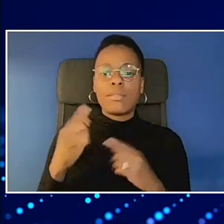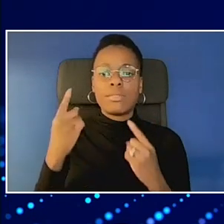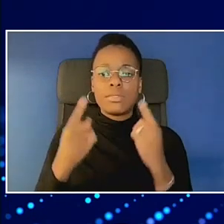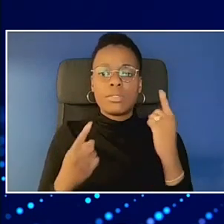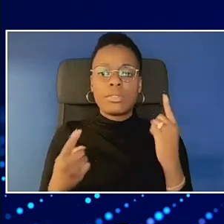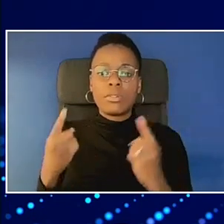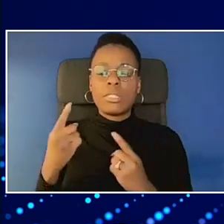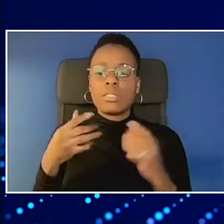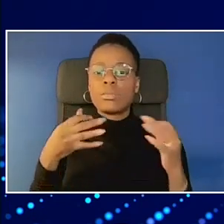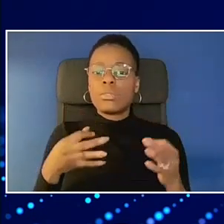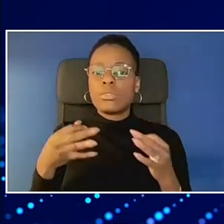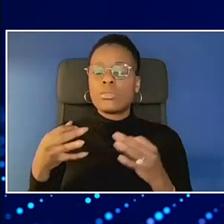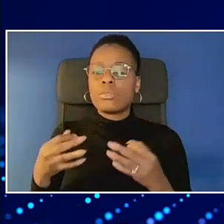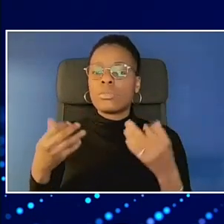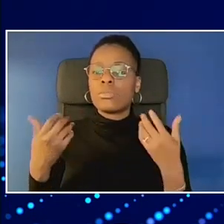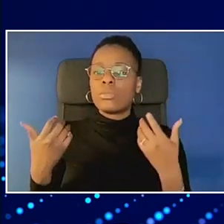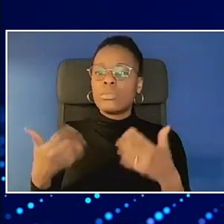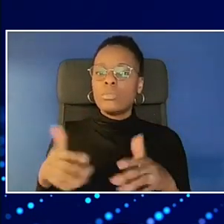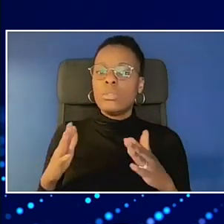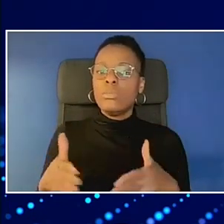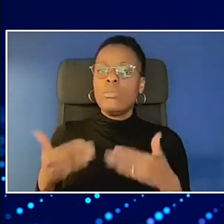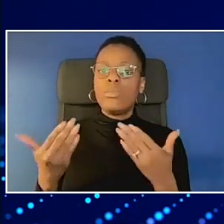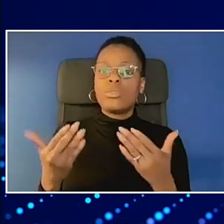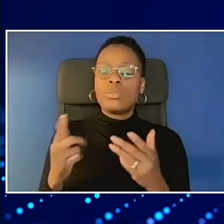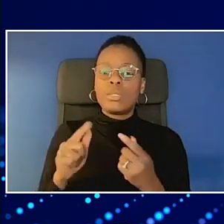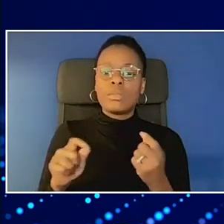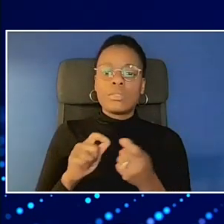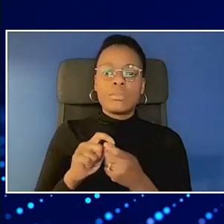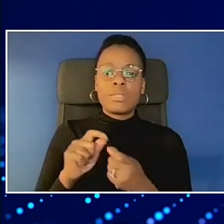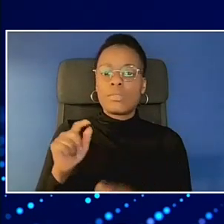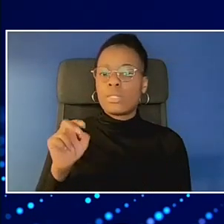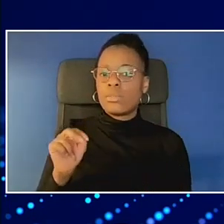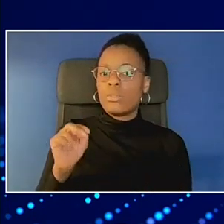that we did not want the proposal to be specific to NC-SARA, we're codifying the